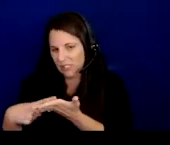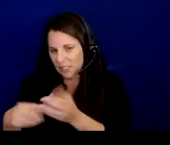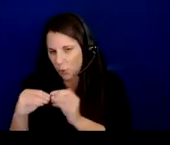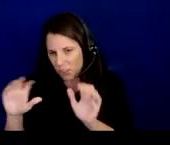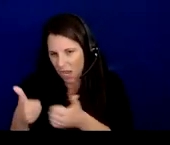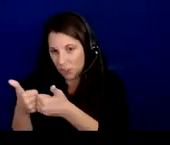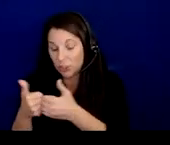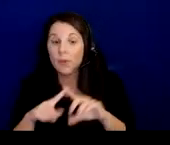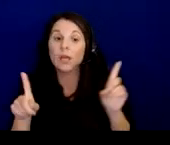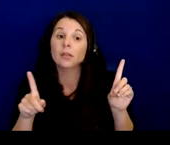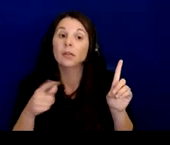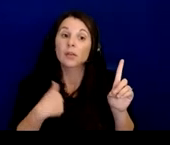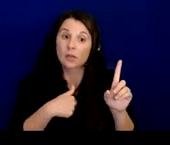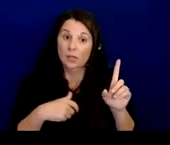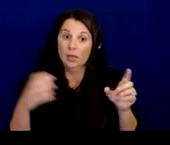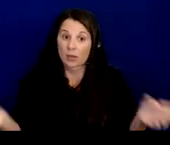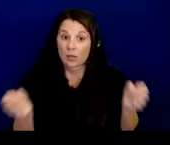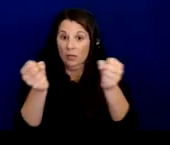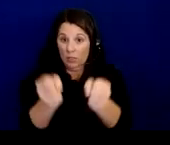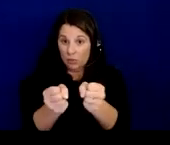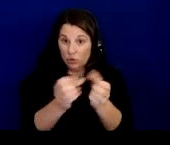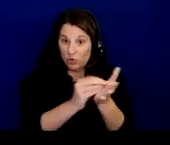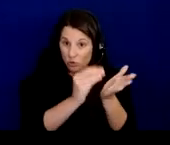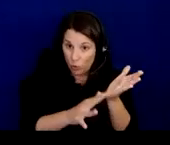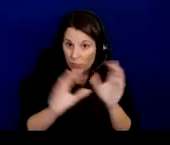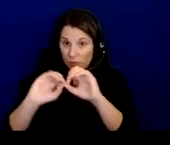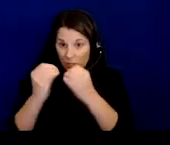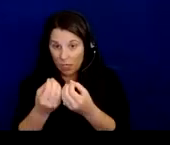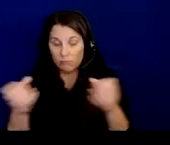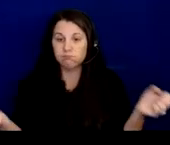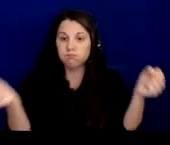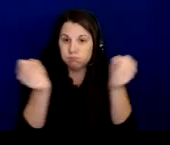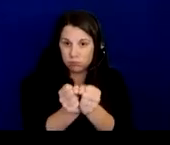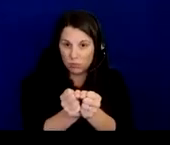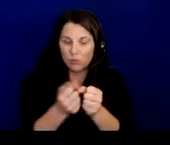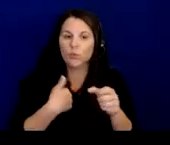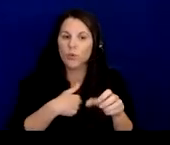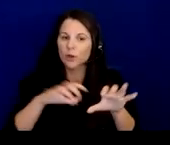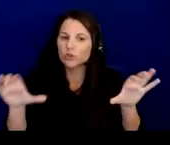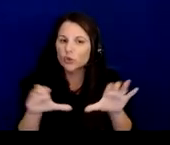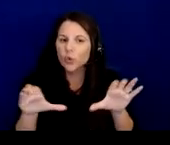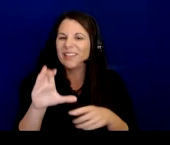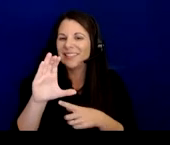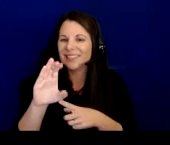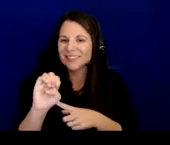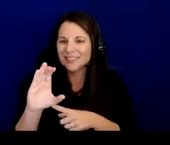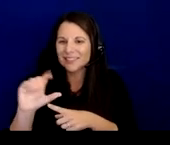with organization organizations, but again, we're doing this Cecil work. We're we're incorporating the Cecil initiatives